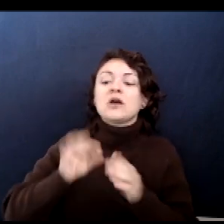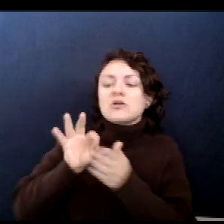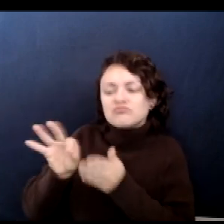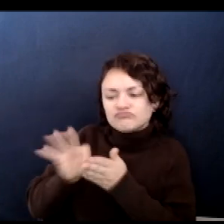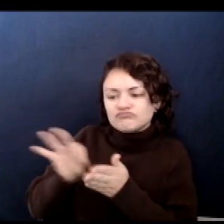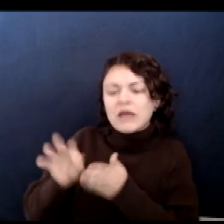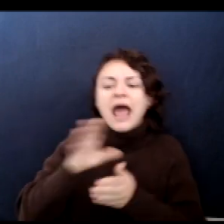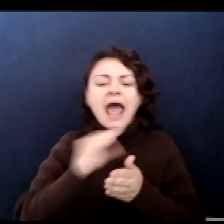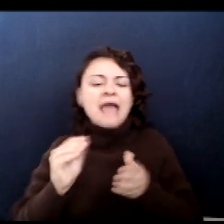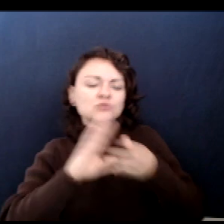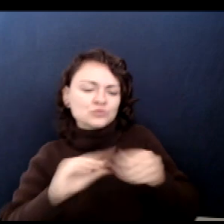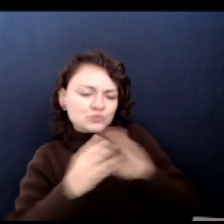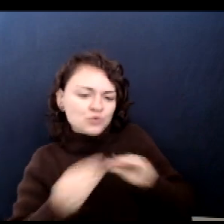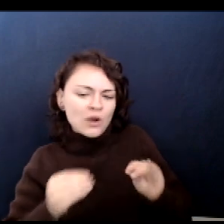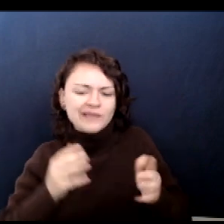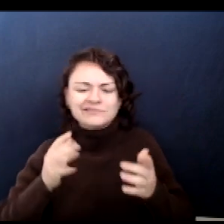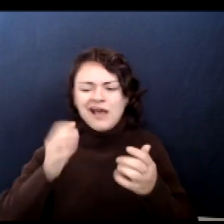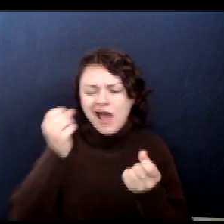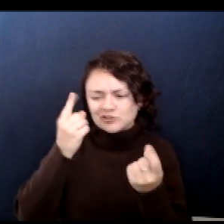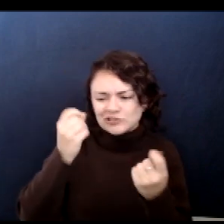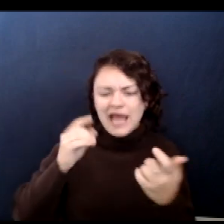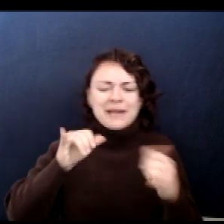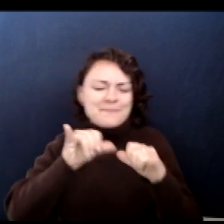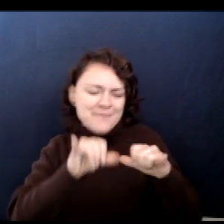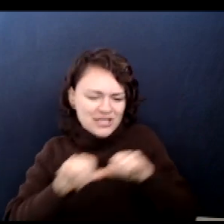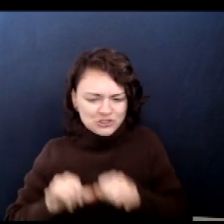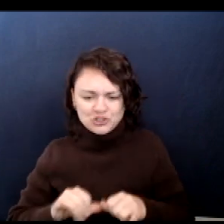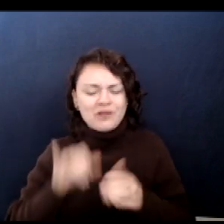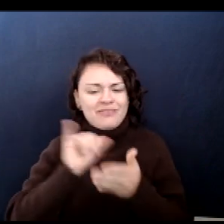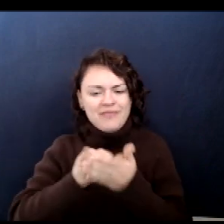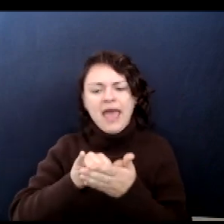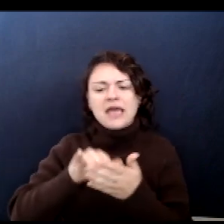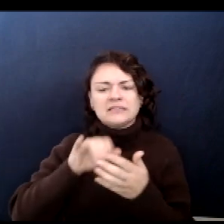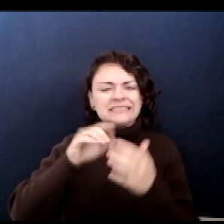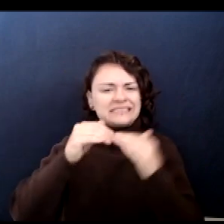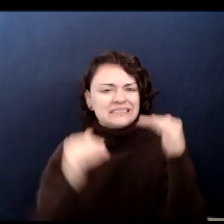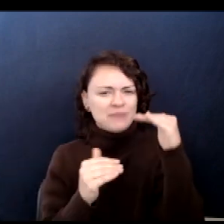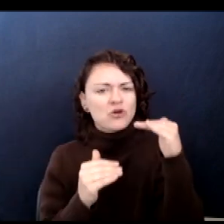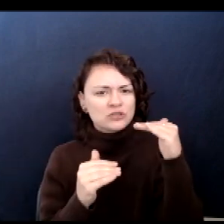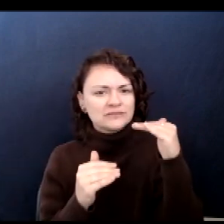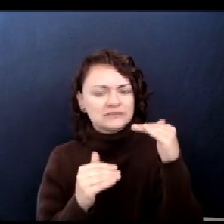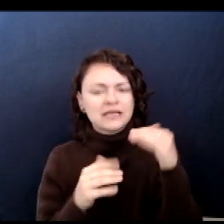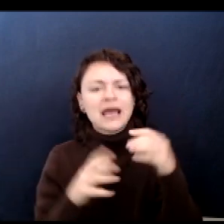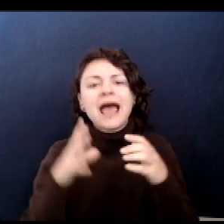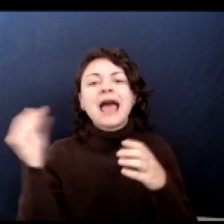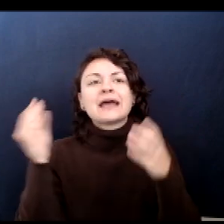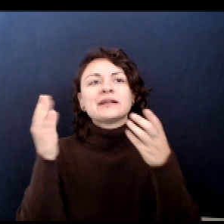measure these racial ethnic disparities in assessment process. And then broadly, DHS's goal